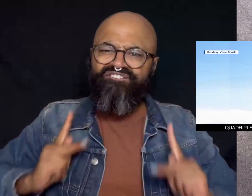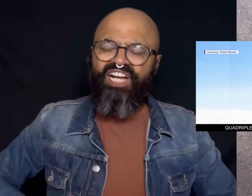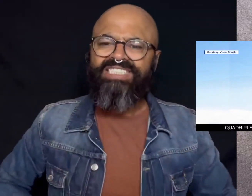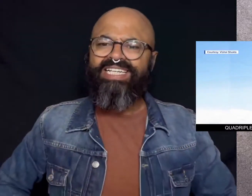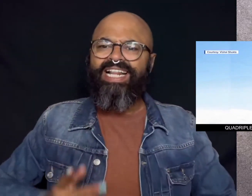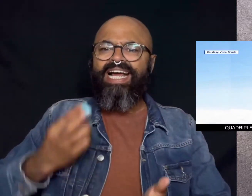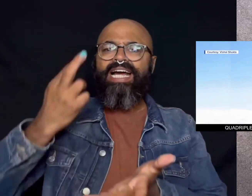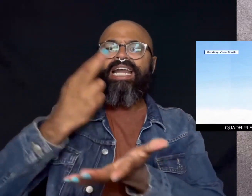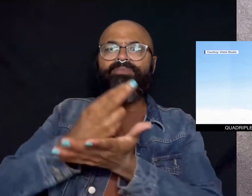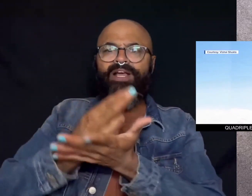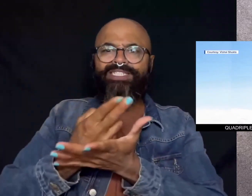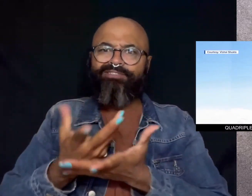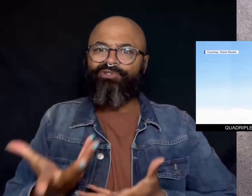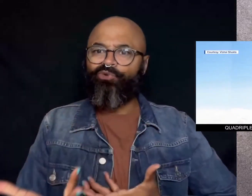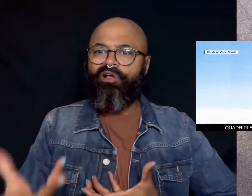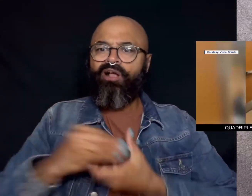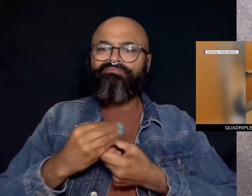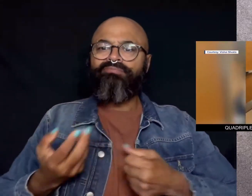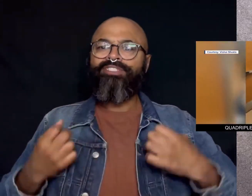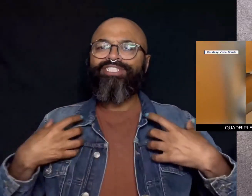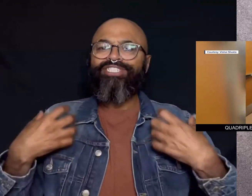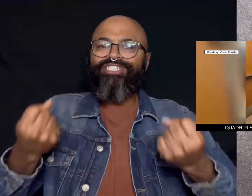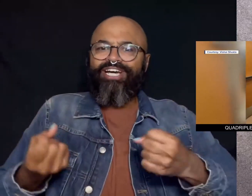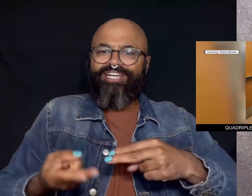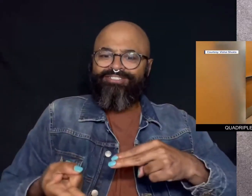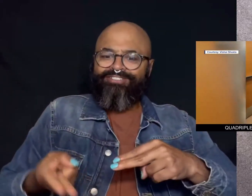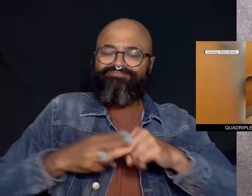to restore strength and mobility to his limbs.